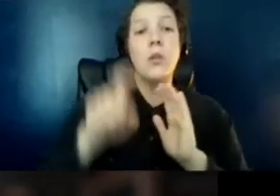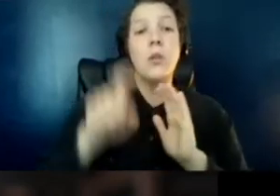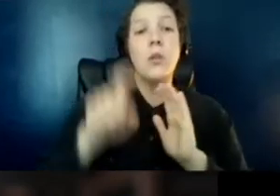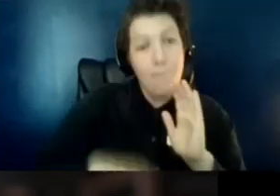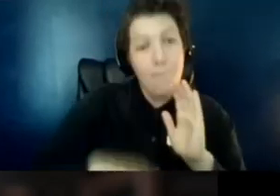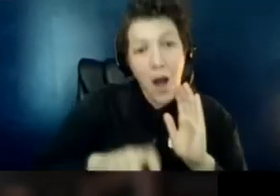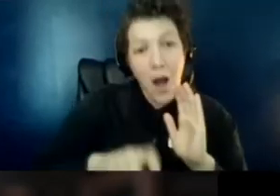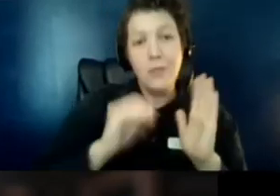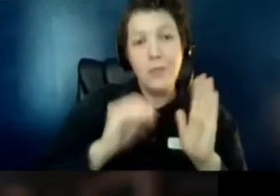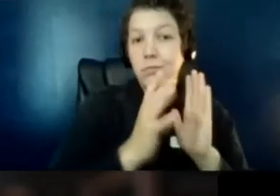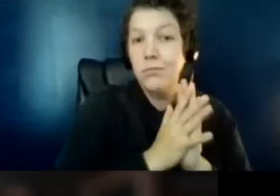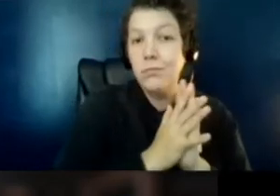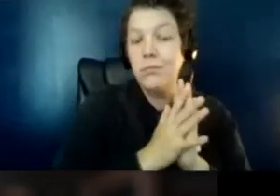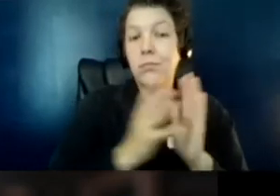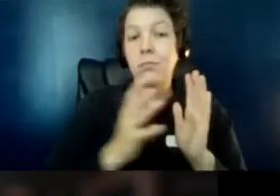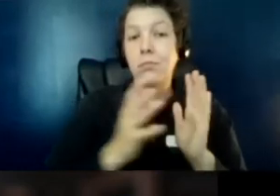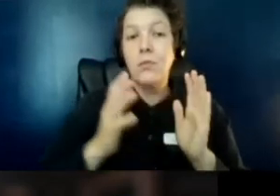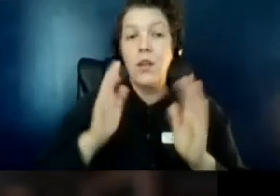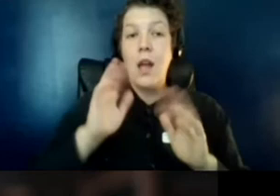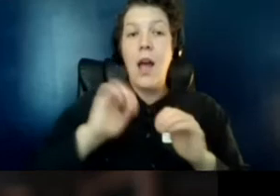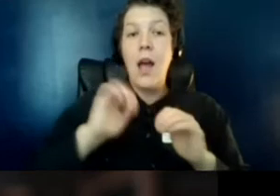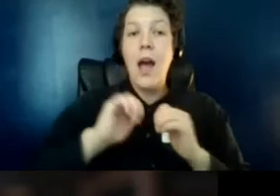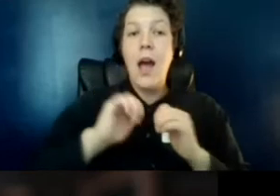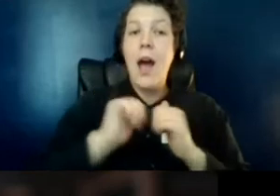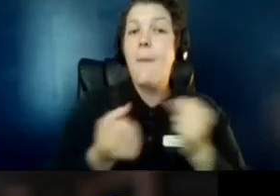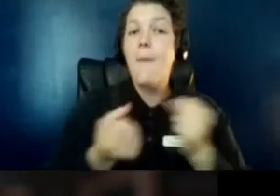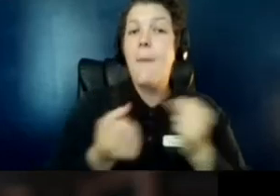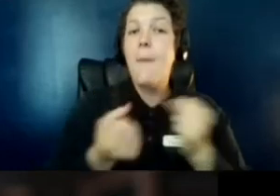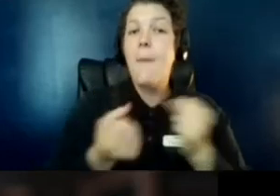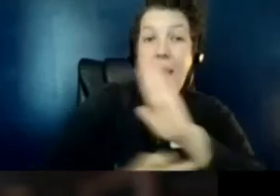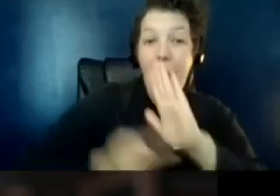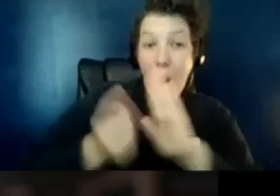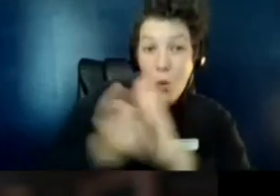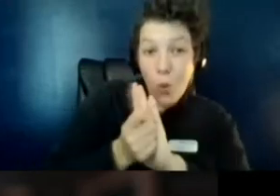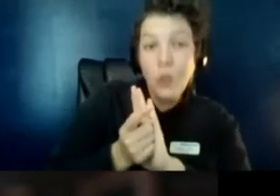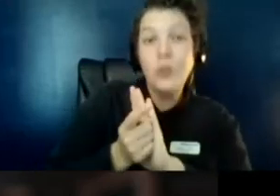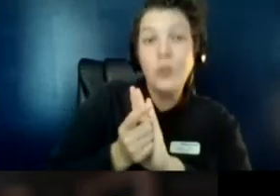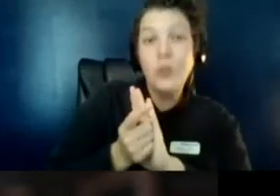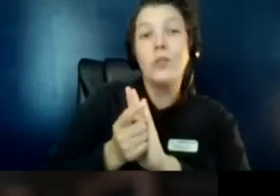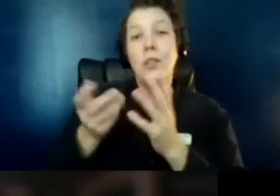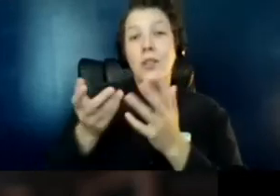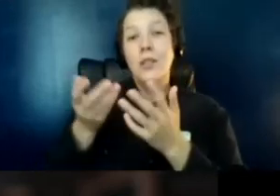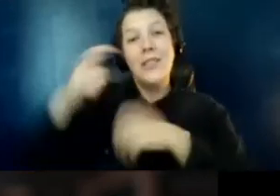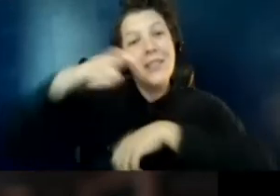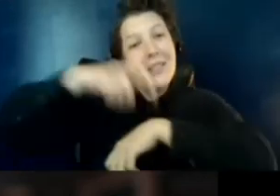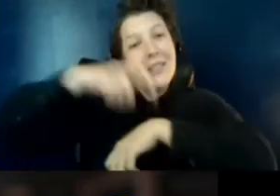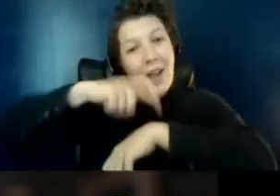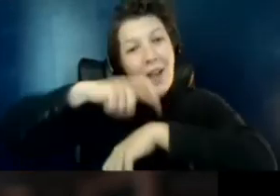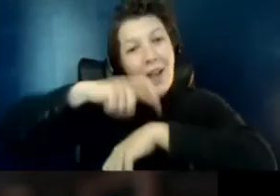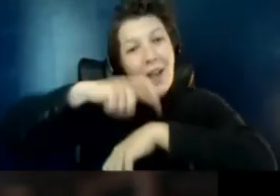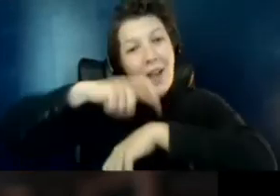build it into their performance builds. You have to spend time with customers in the workplace